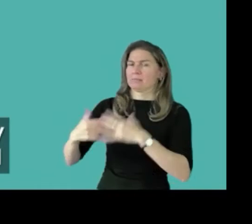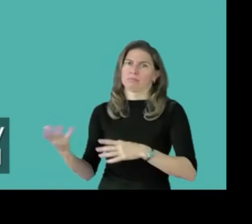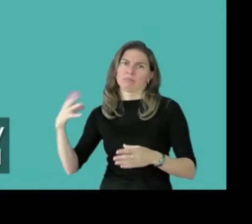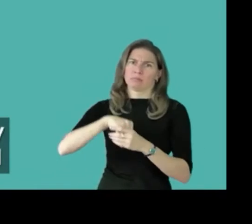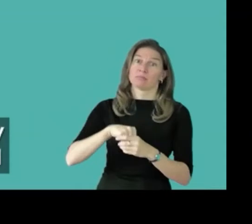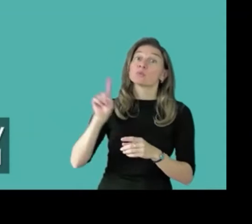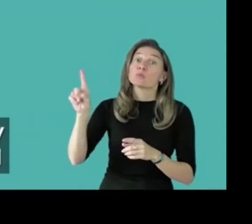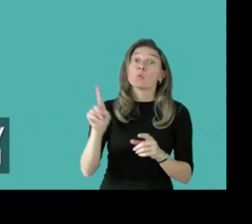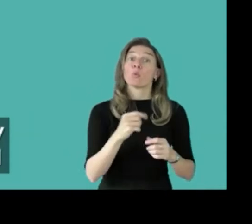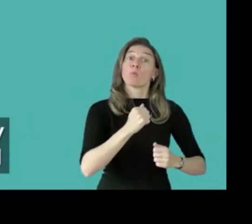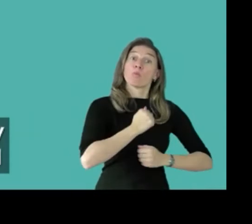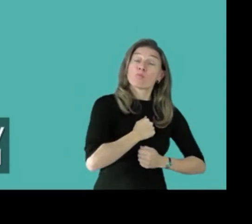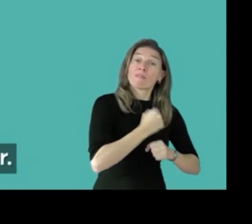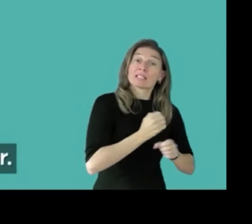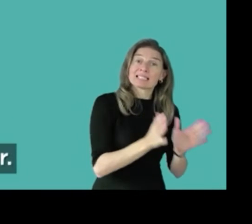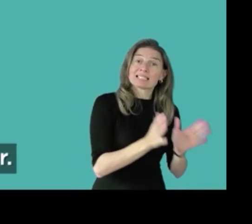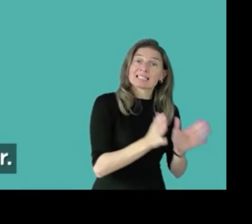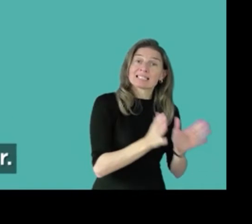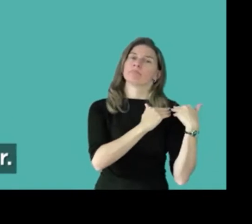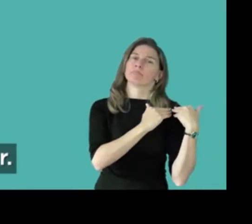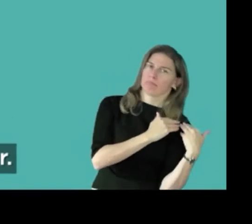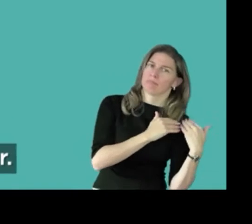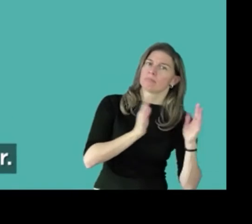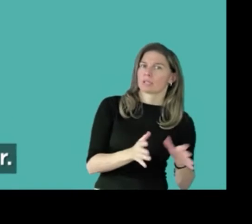Some responsibility must be performed by the private sector.